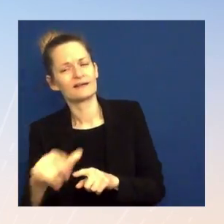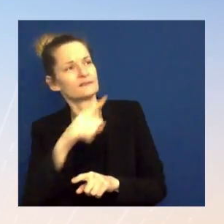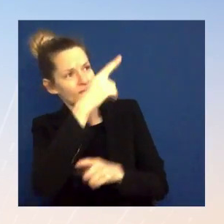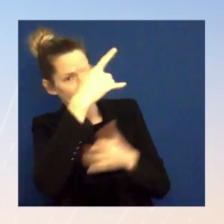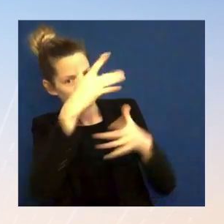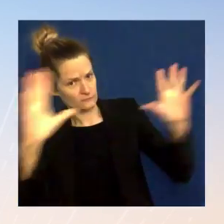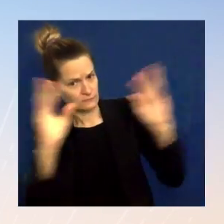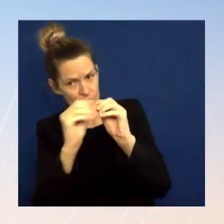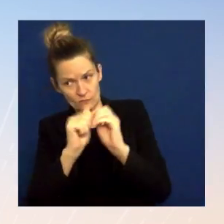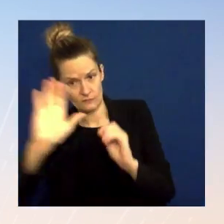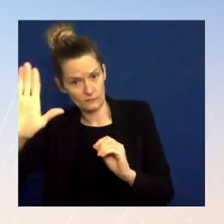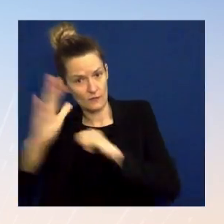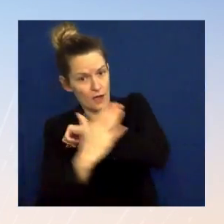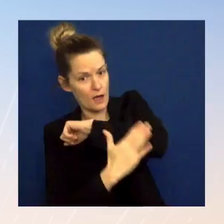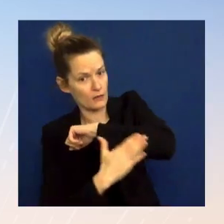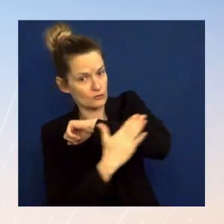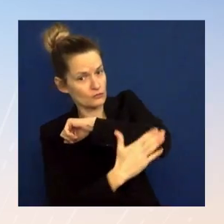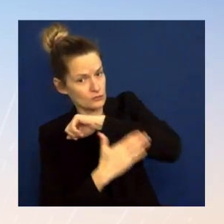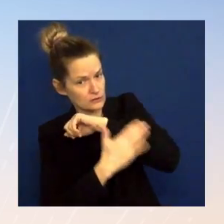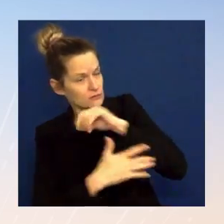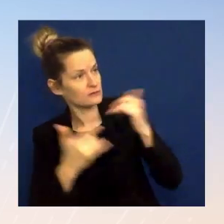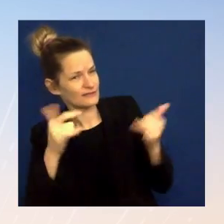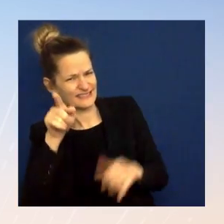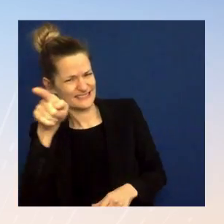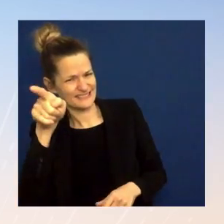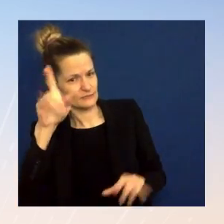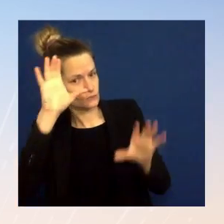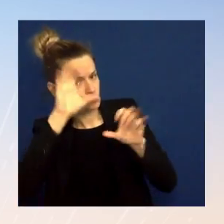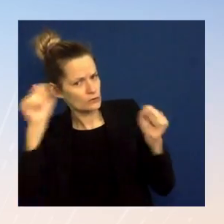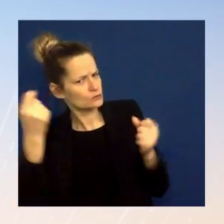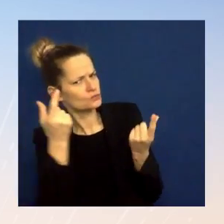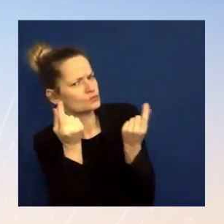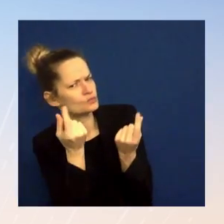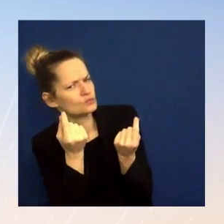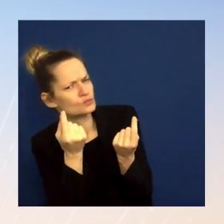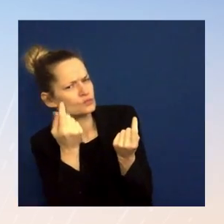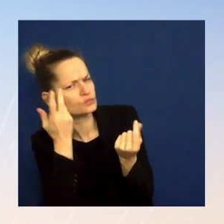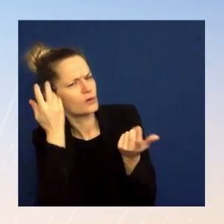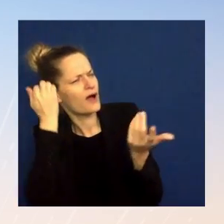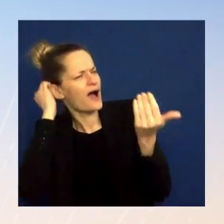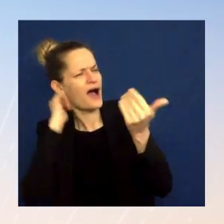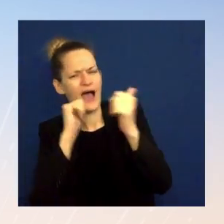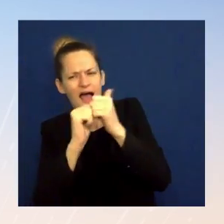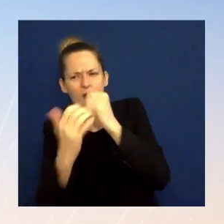about to bring this country back into the international order and into the fold? And then, on Sudan, a similar question.